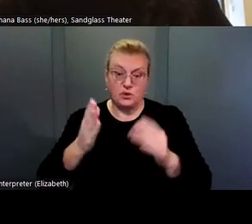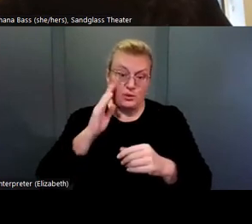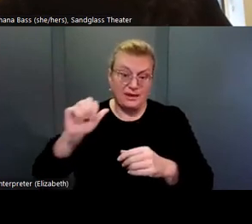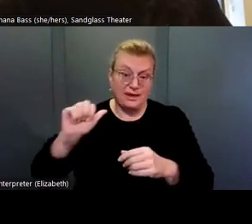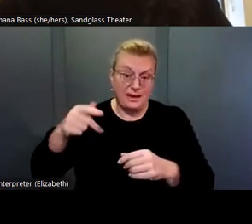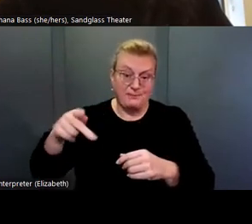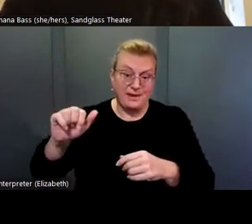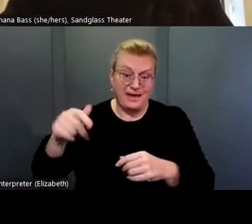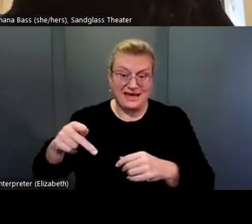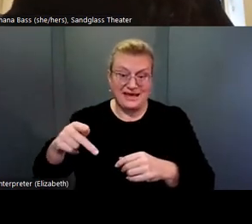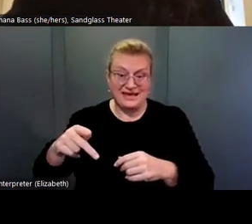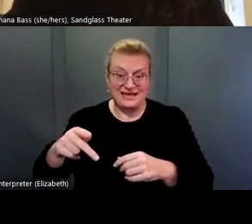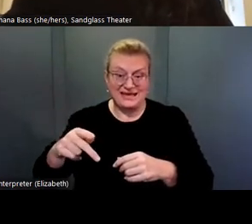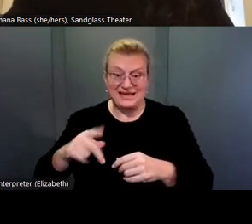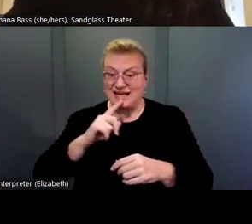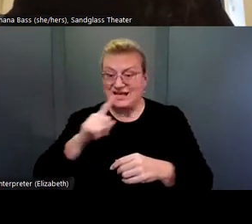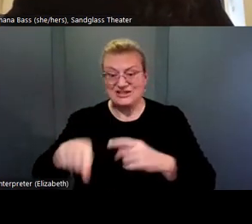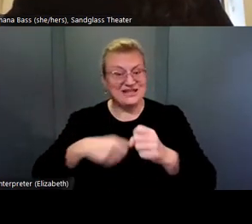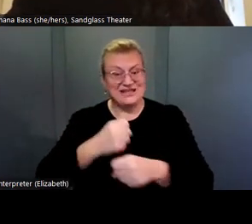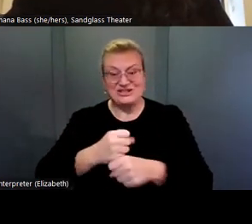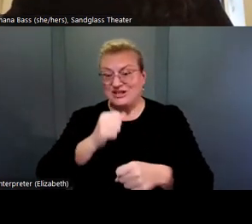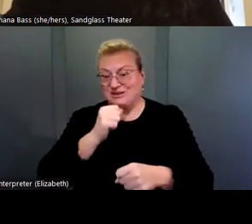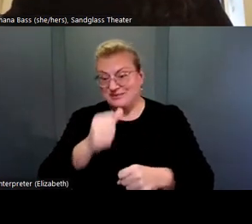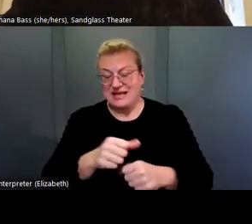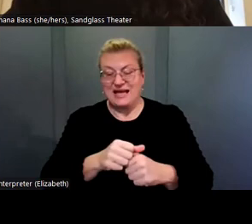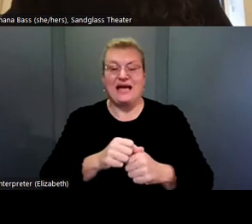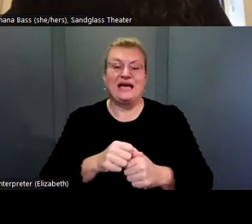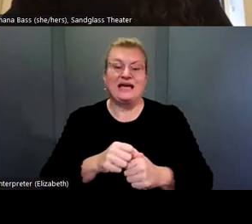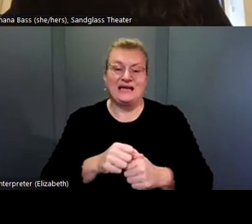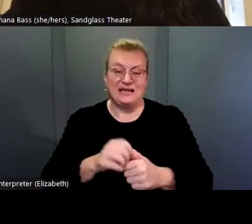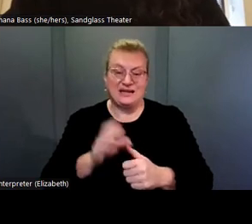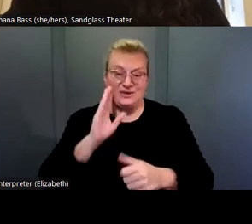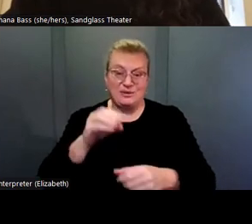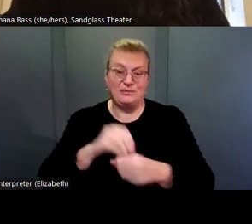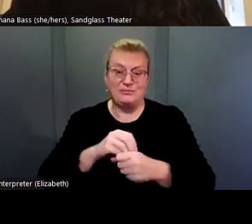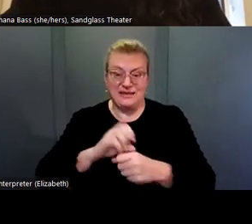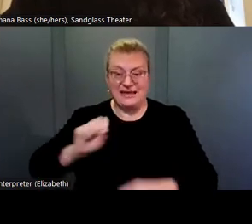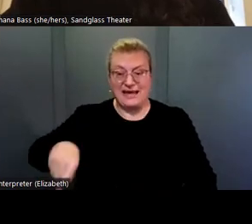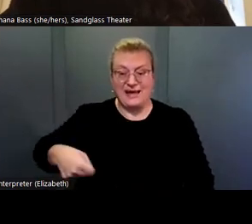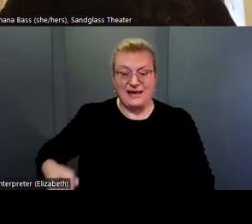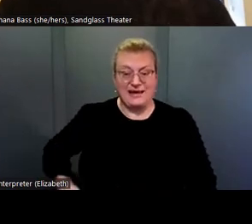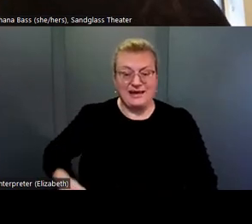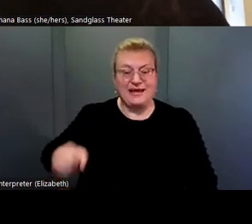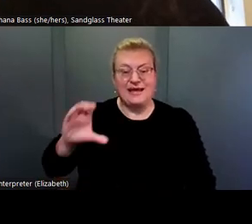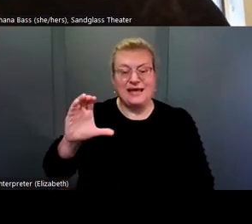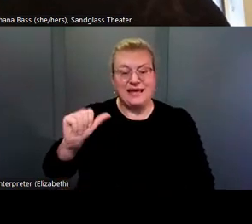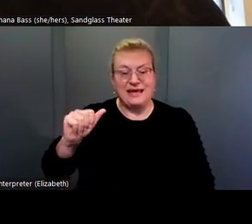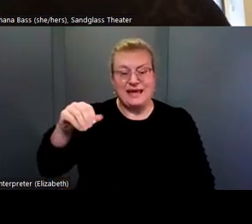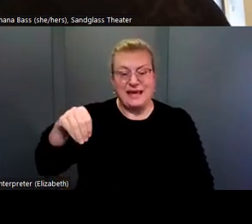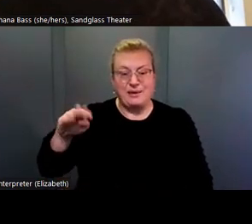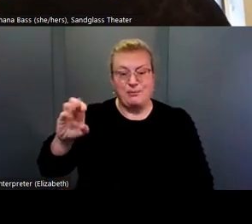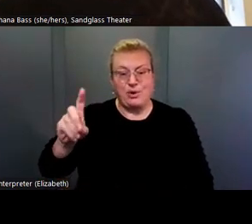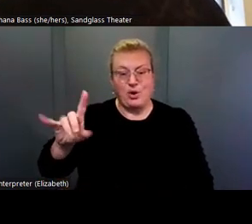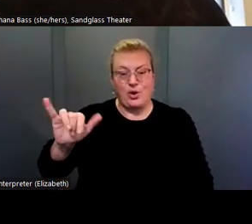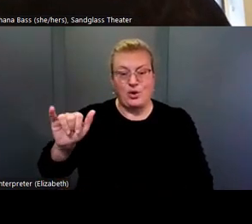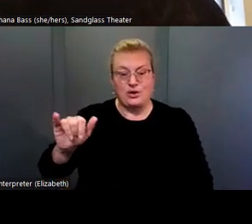I'm like, "Actually this year, I'm not going to be." "I'm going to be in Cambodia." And that's a long story, but...